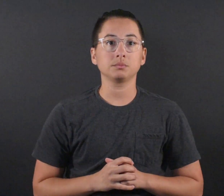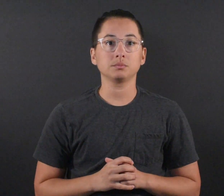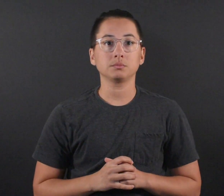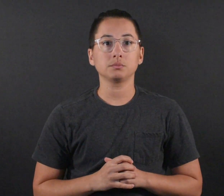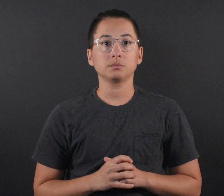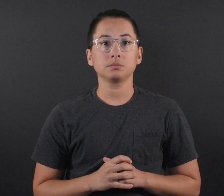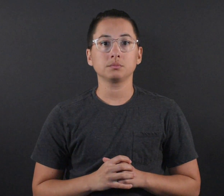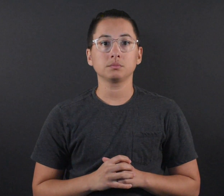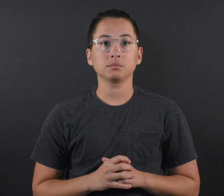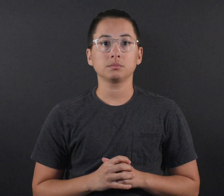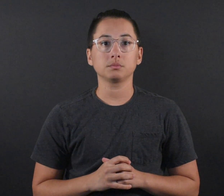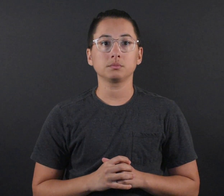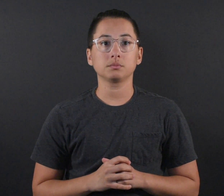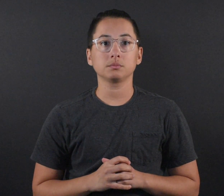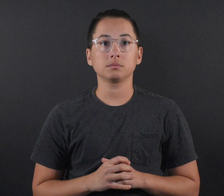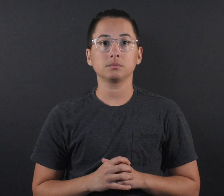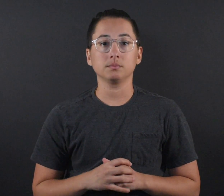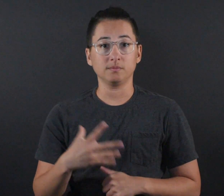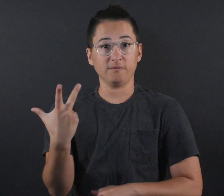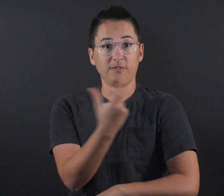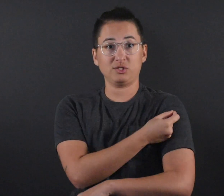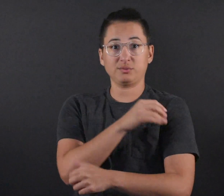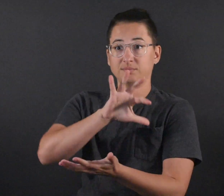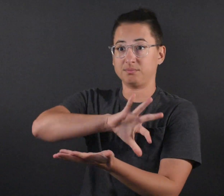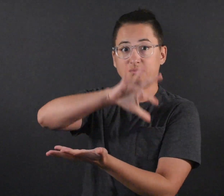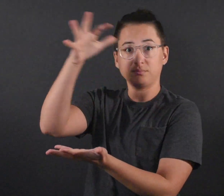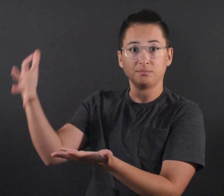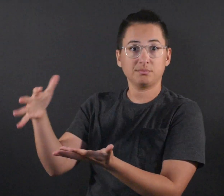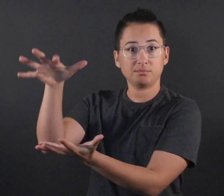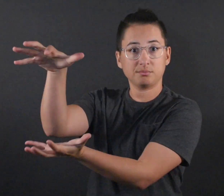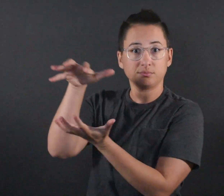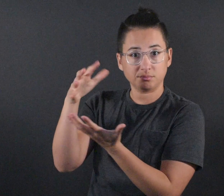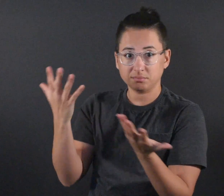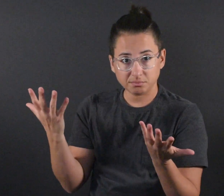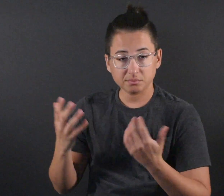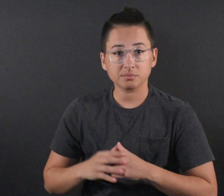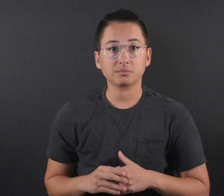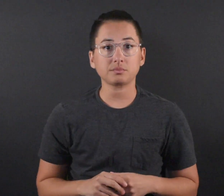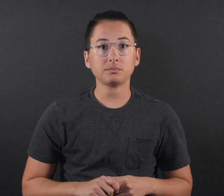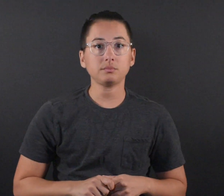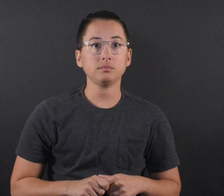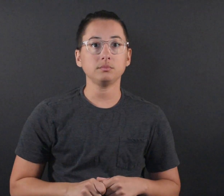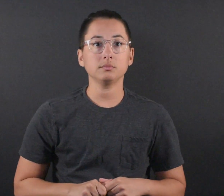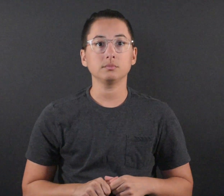had an exposure to MPX. Vaccine allocation